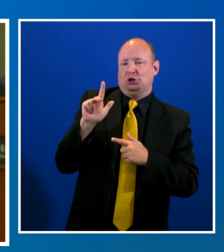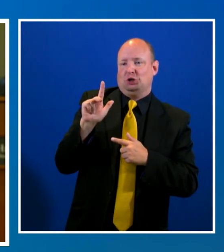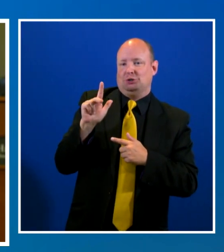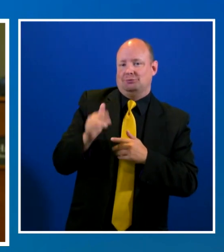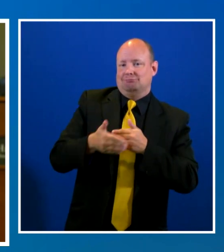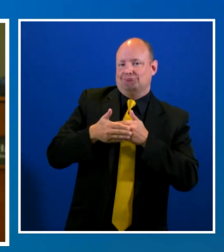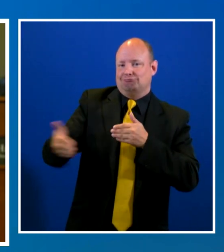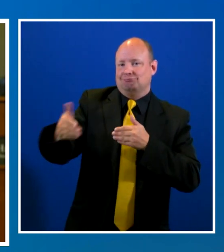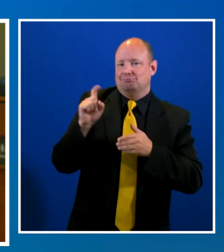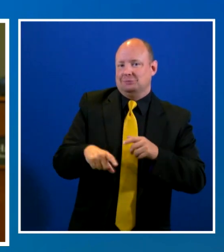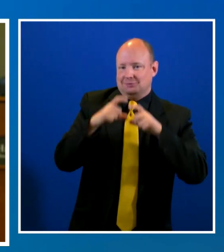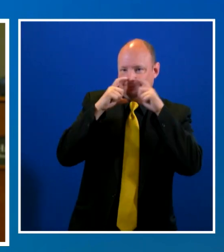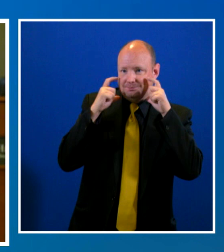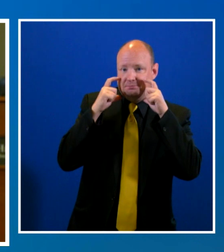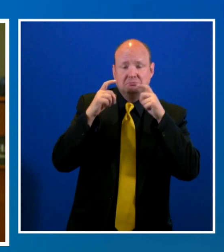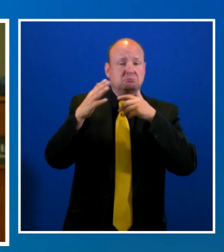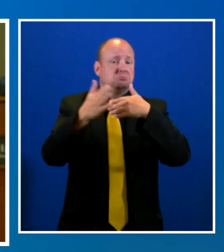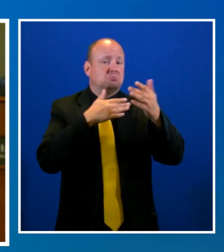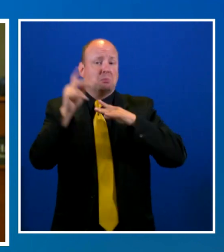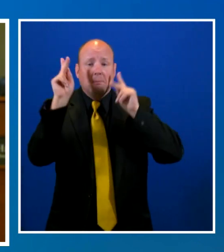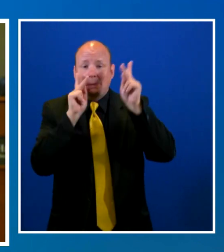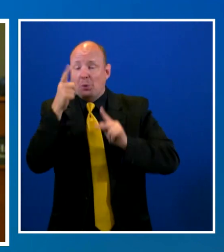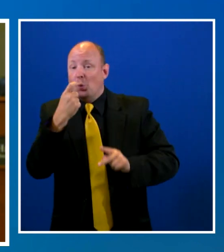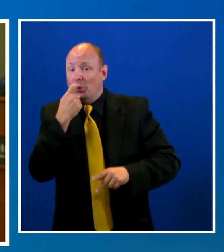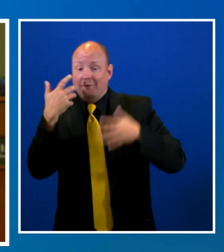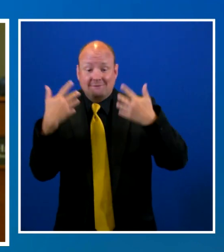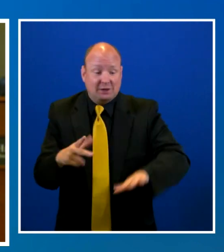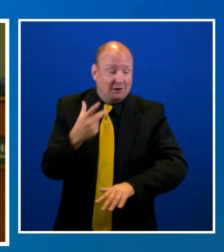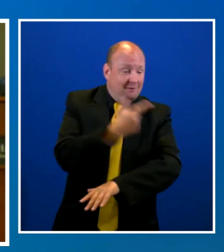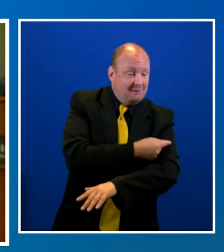The mask mandate will apply to most public places across the